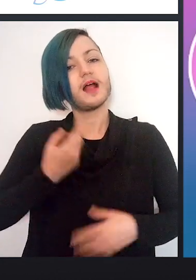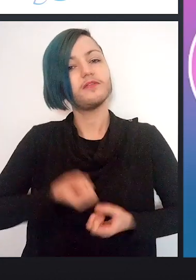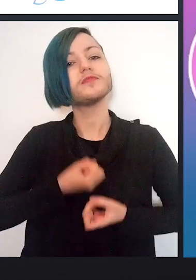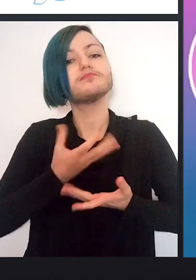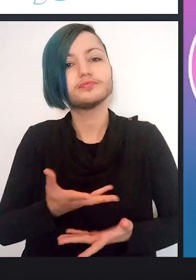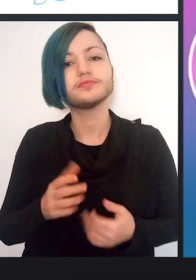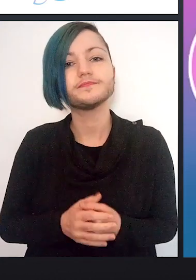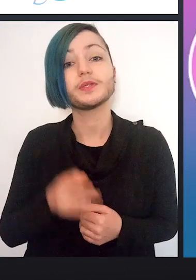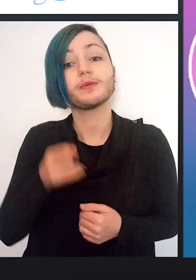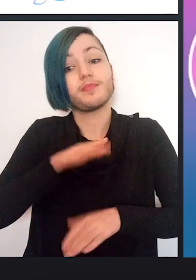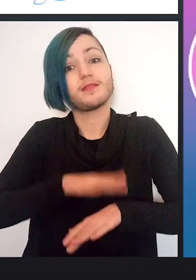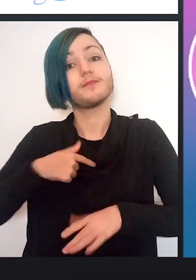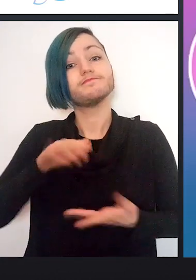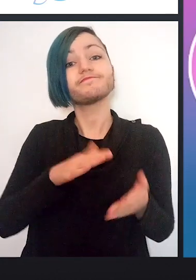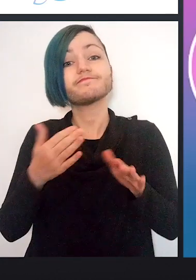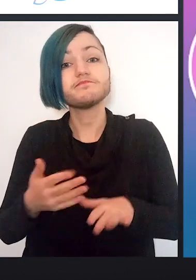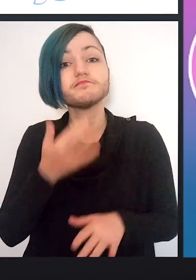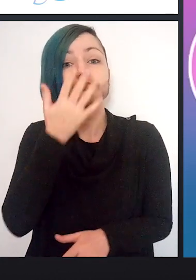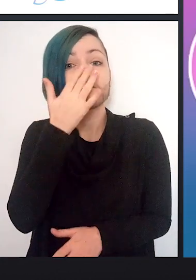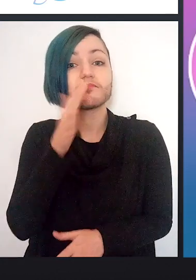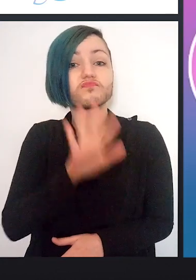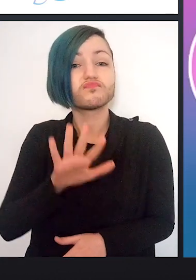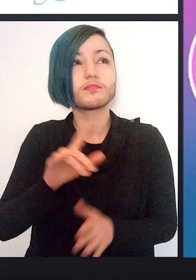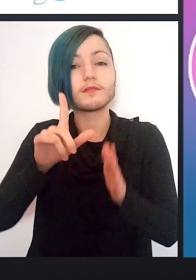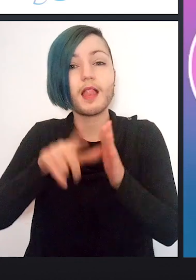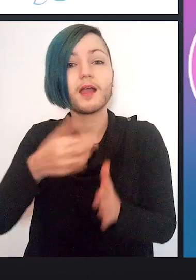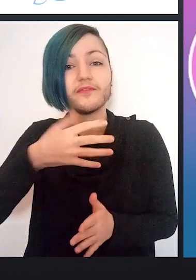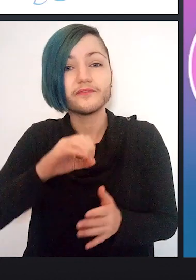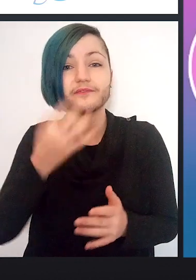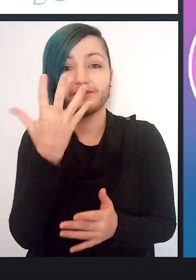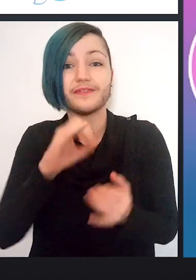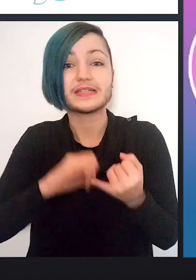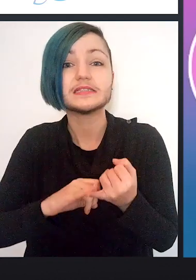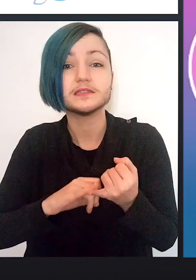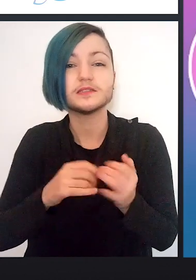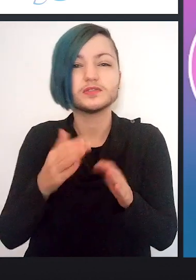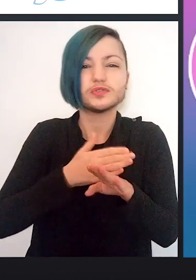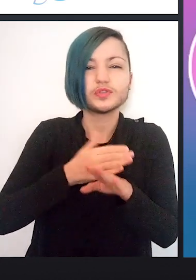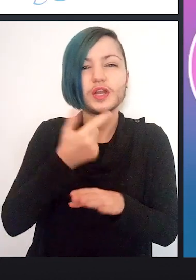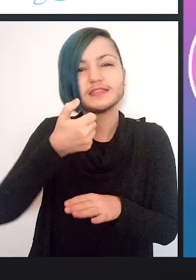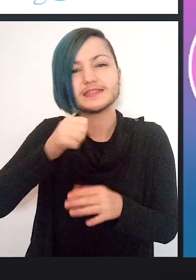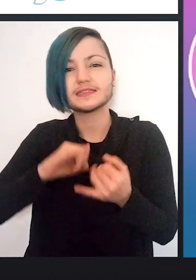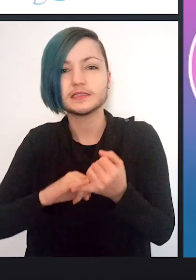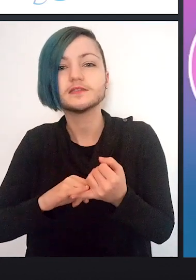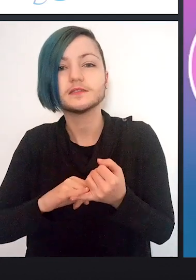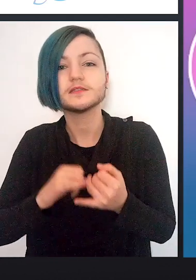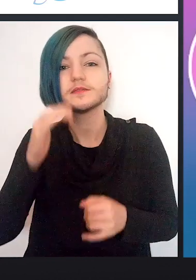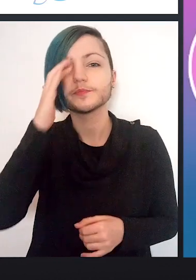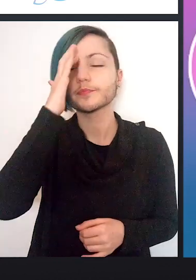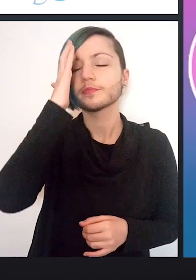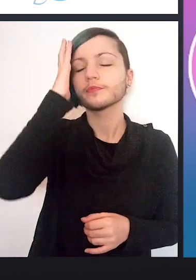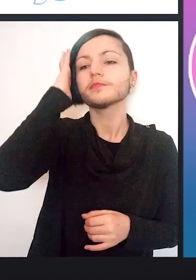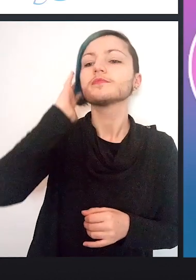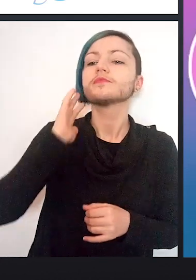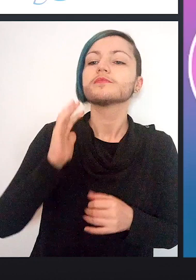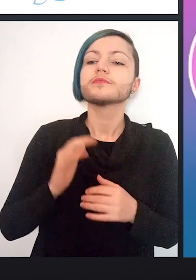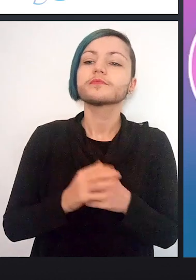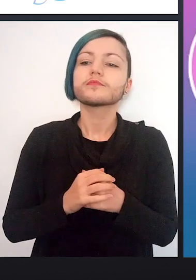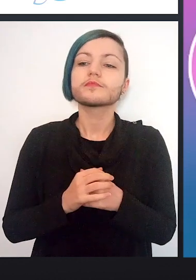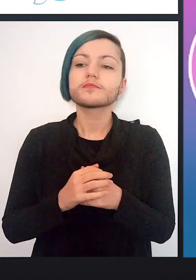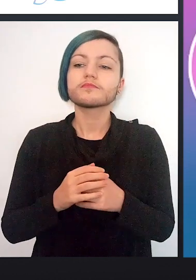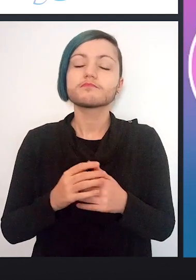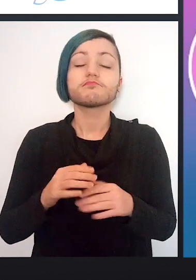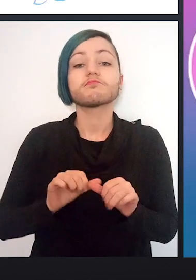So I transitioned starting in my late 50-s, early 60-s and once I retired